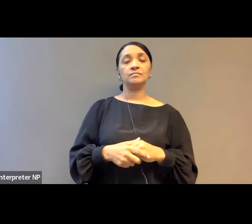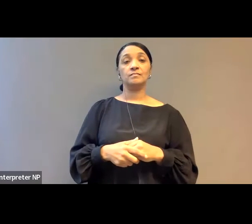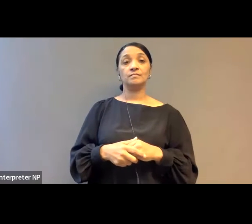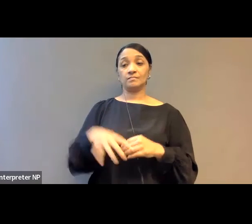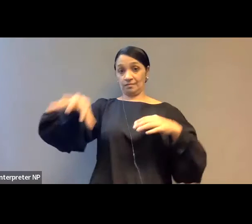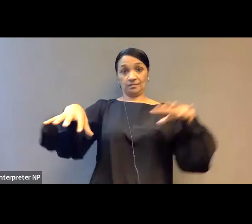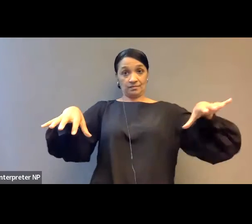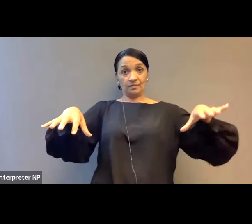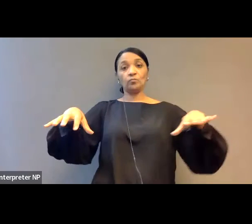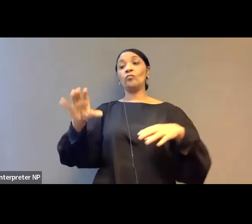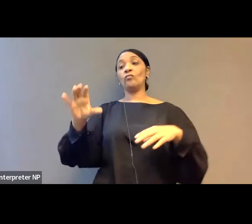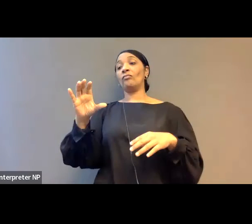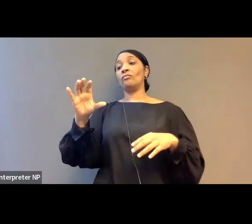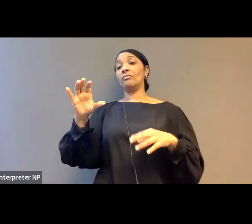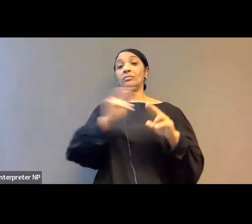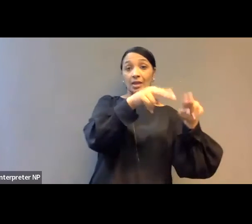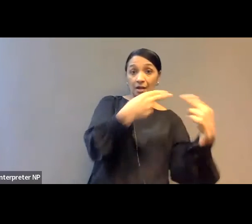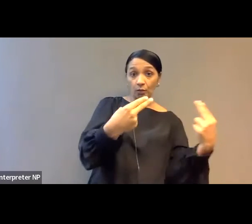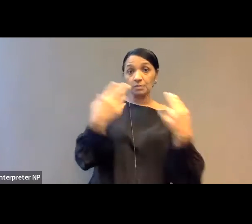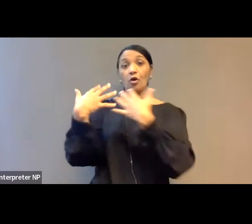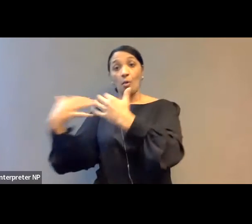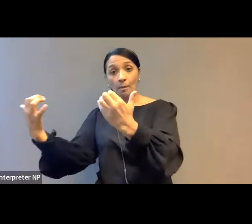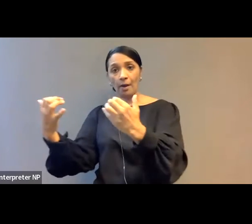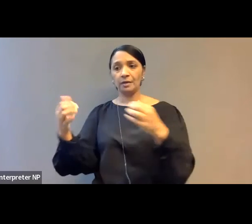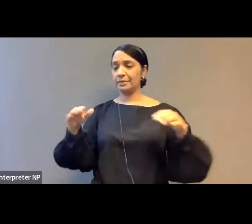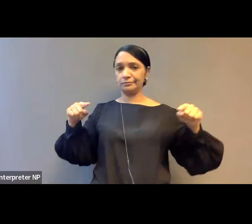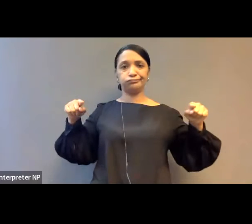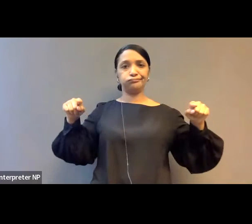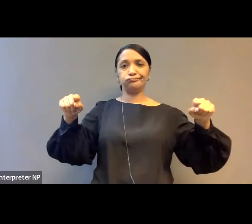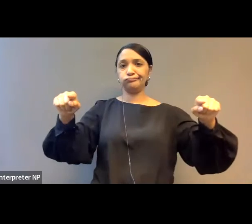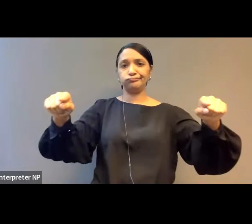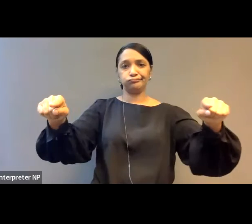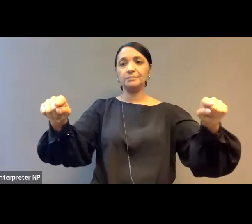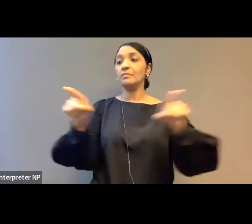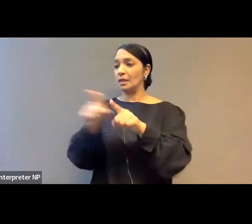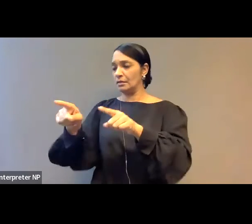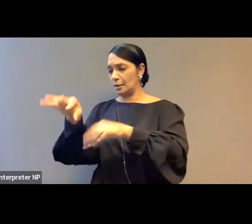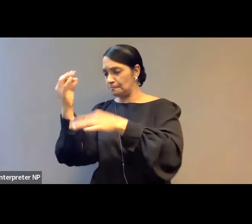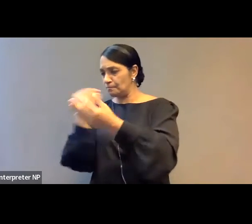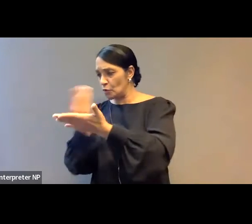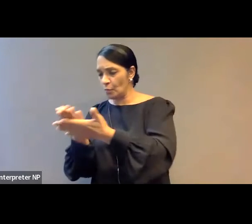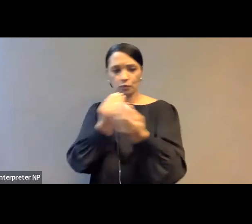and the Council, are working separately. They are both analysing the text and creating the proposals.